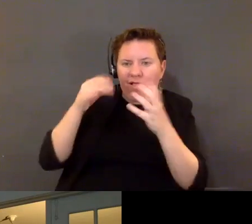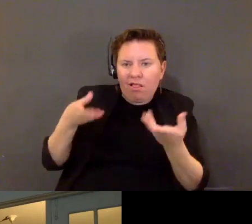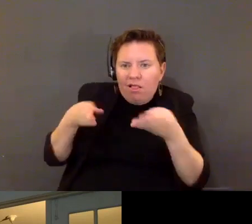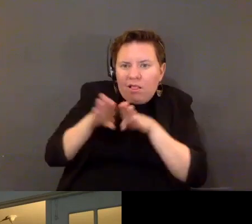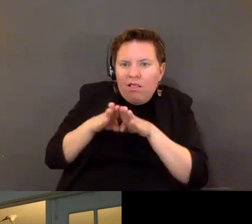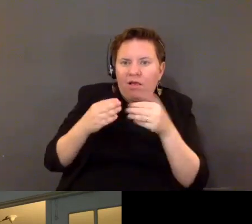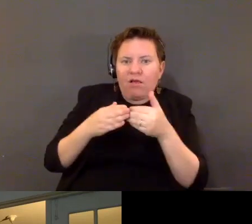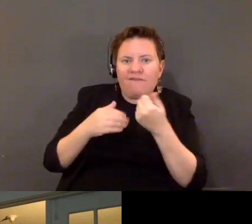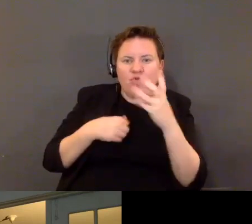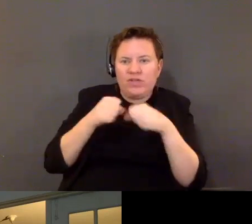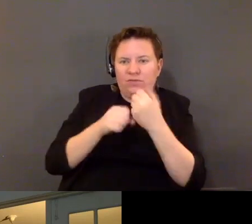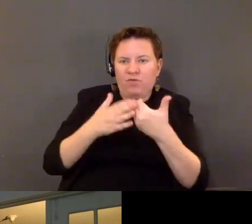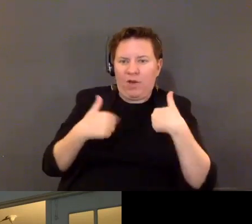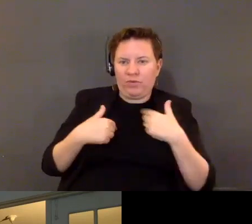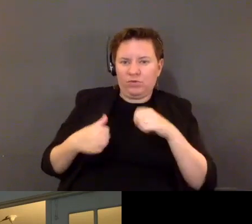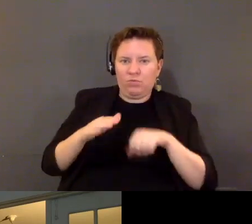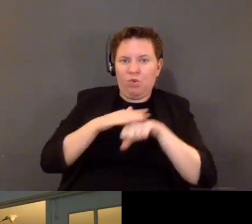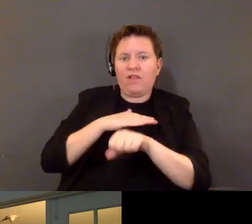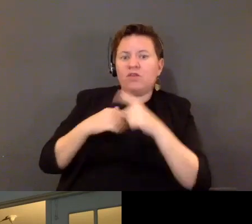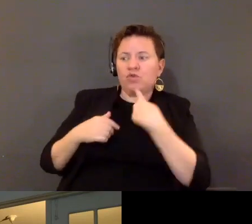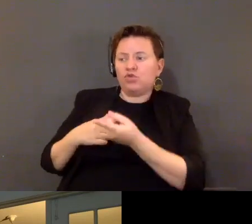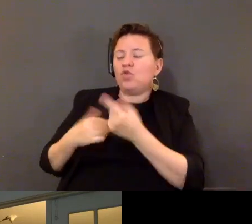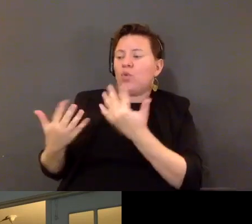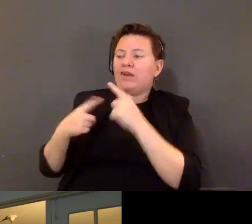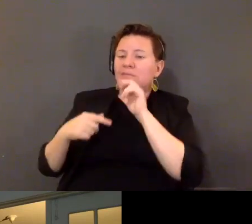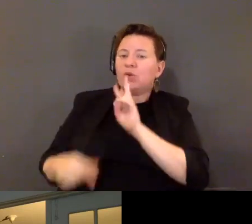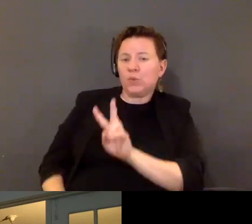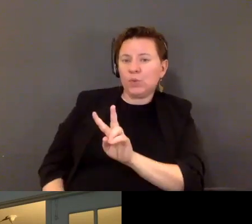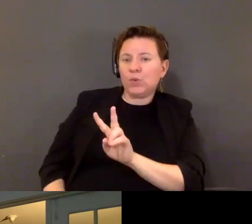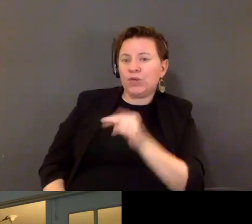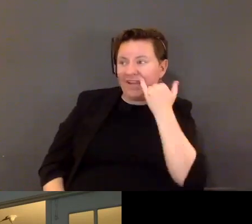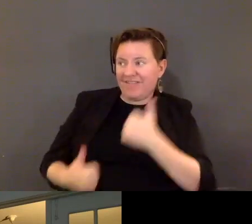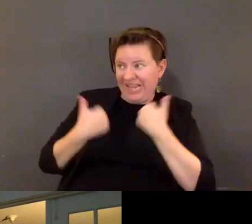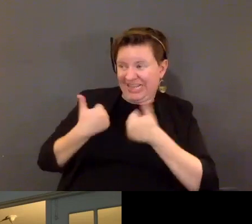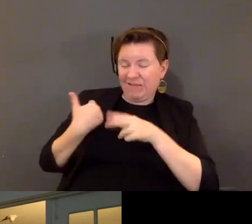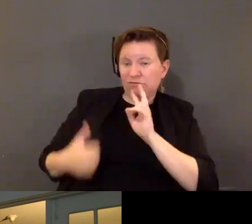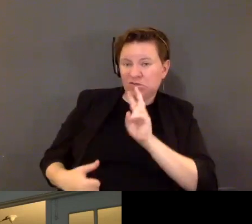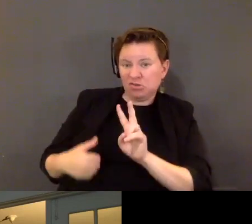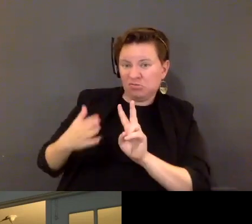doctors were told to wait until children were two years old and if they lived then go ahead